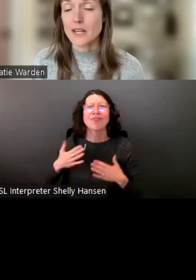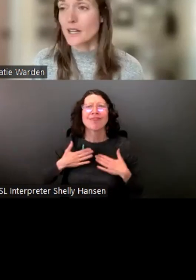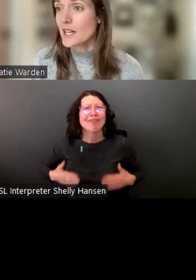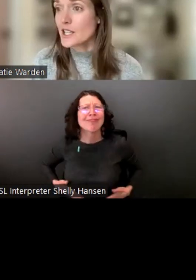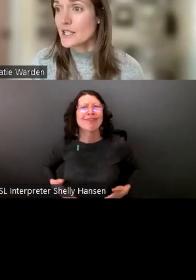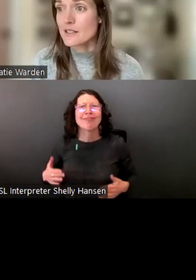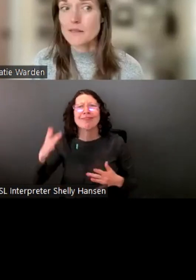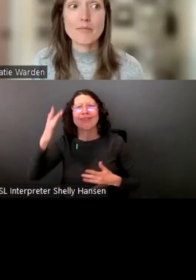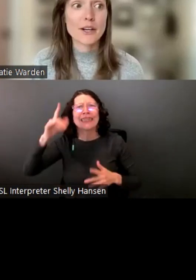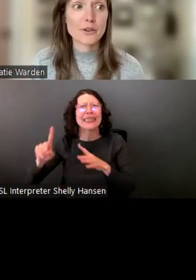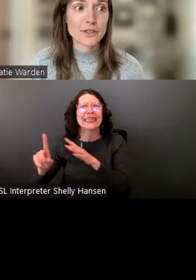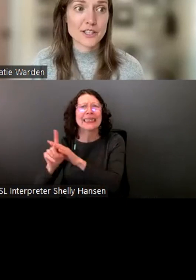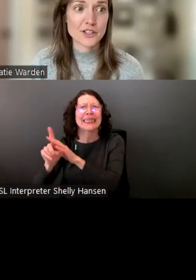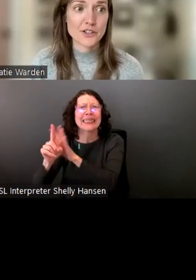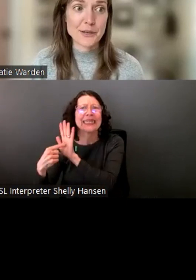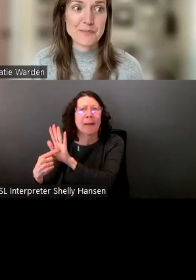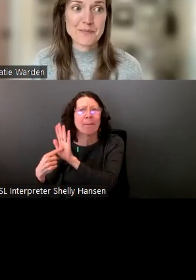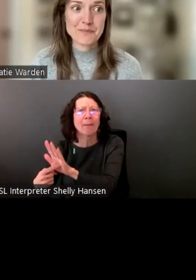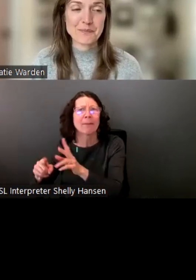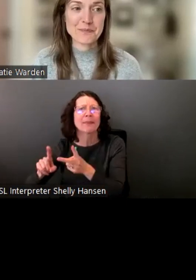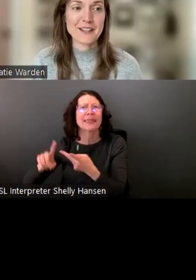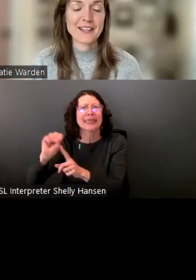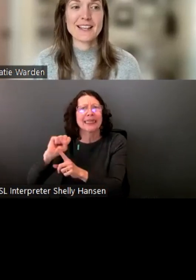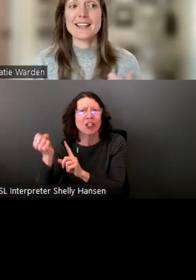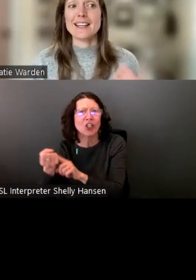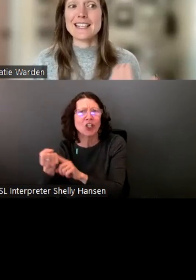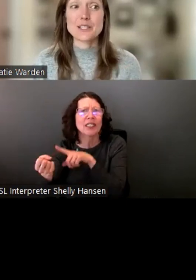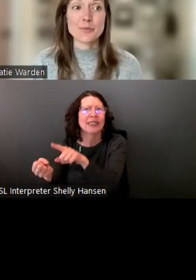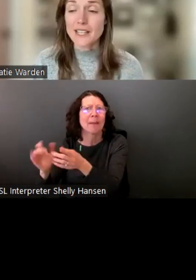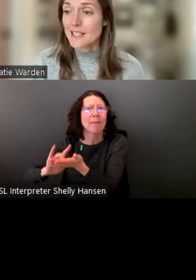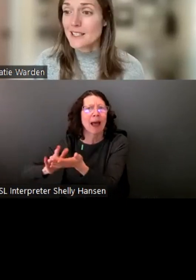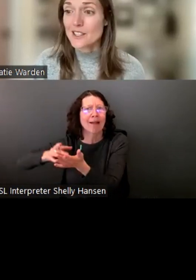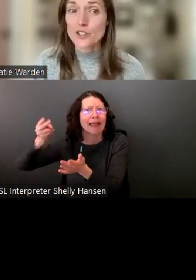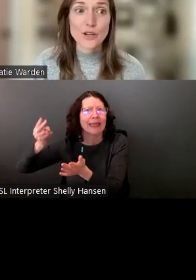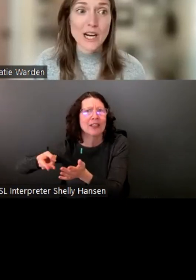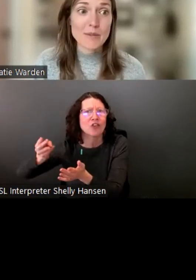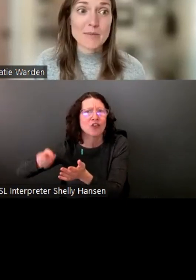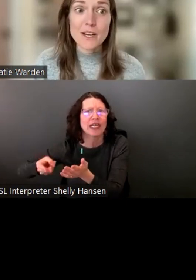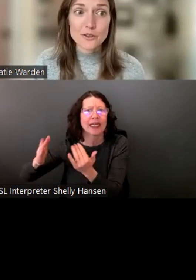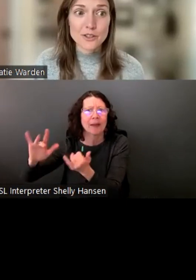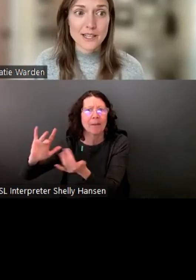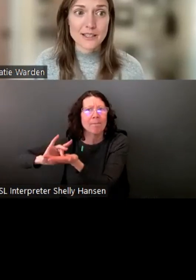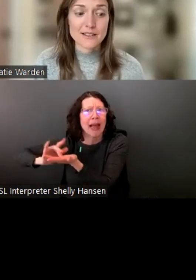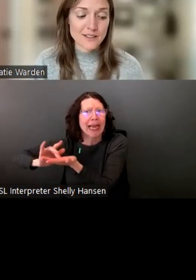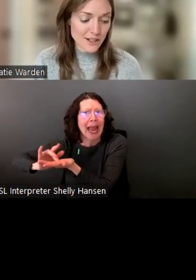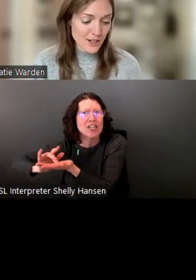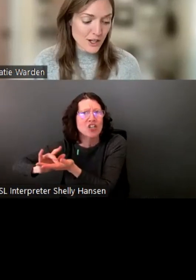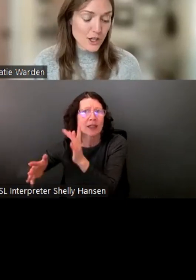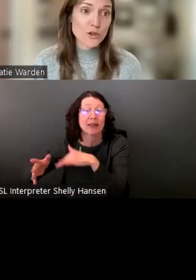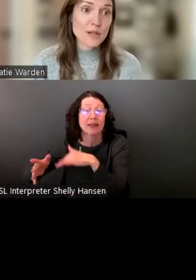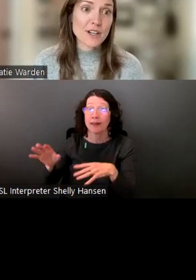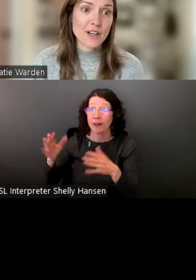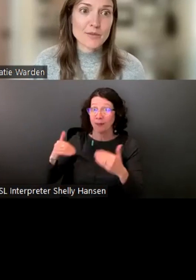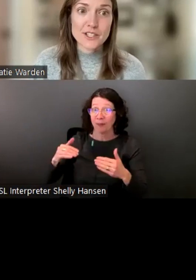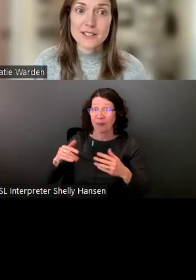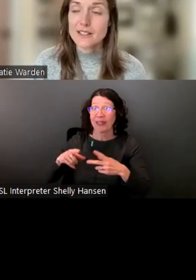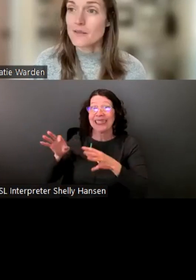medications, medical history, explaining and describing medical tests, treatment options,